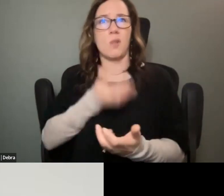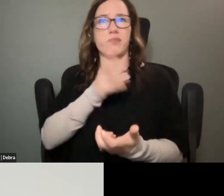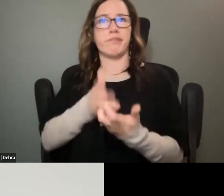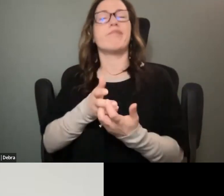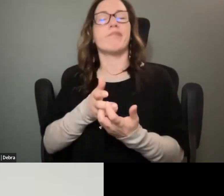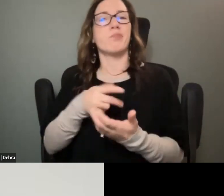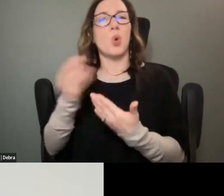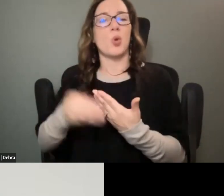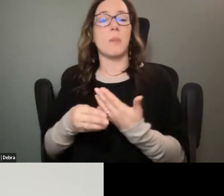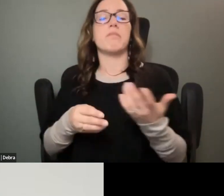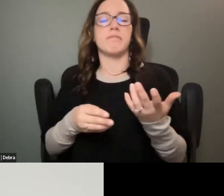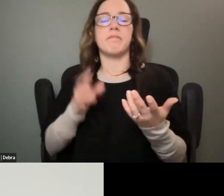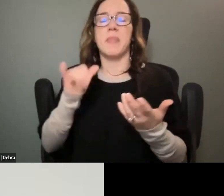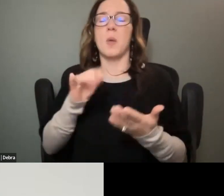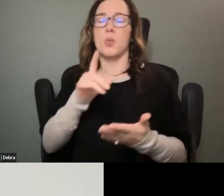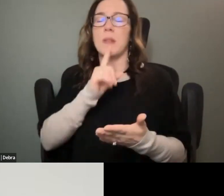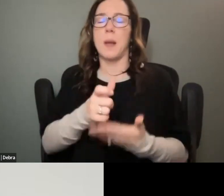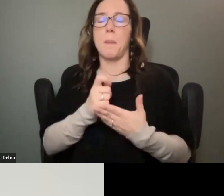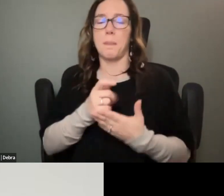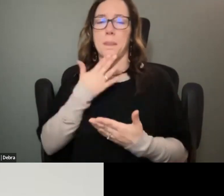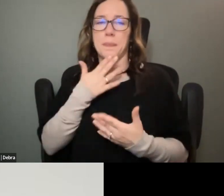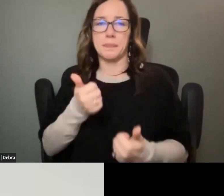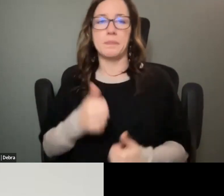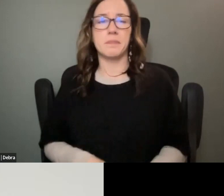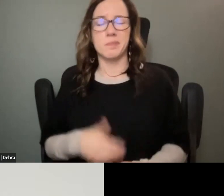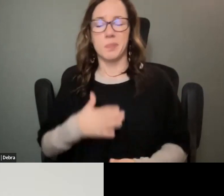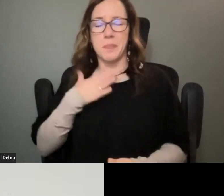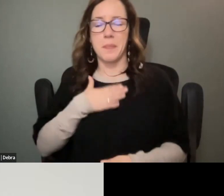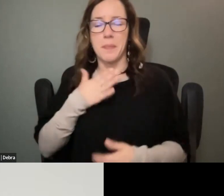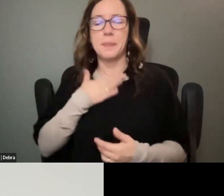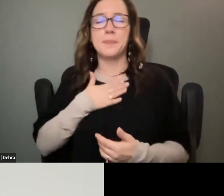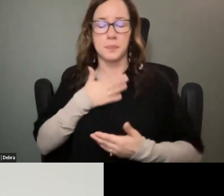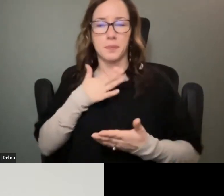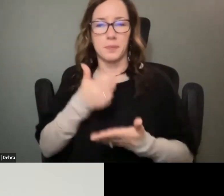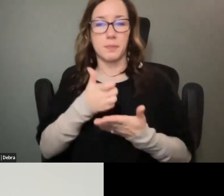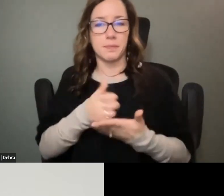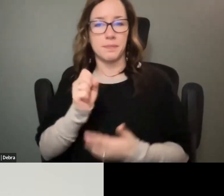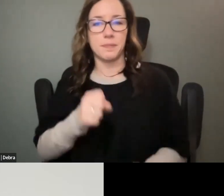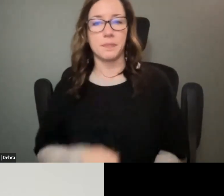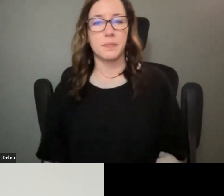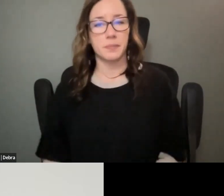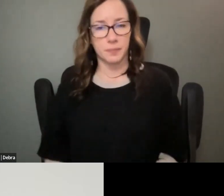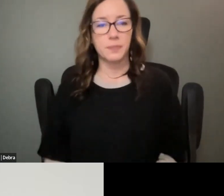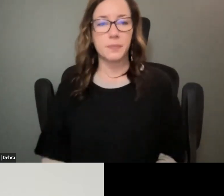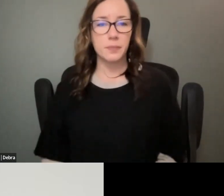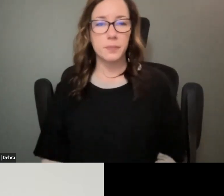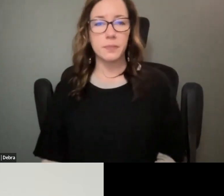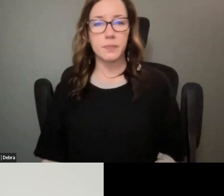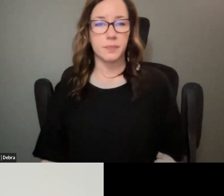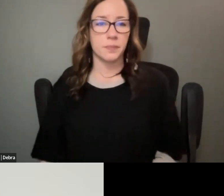another meeting would I think really helped me thank you yes we'll be glad to